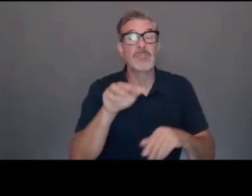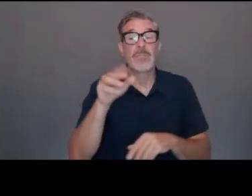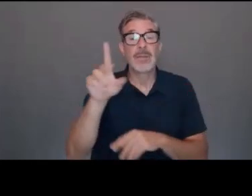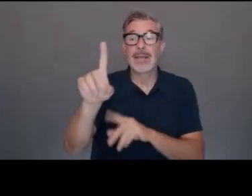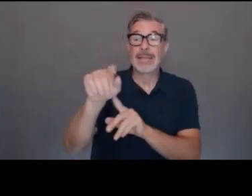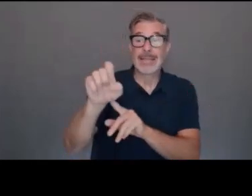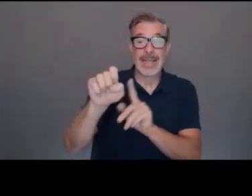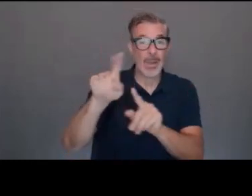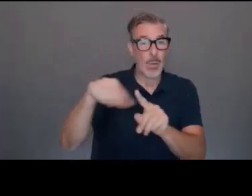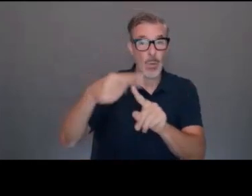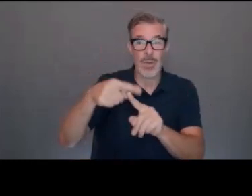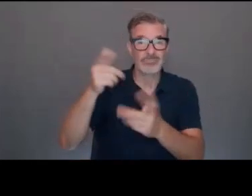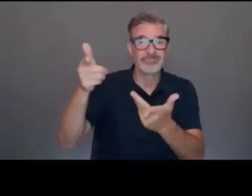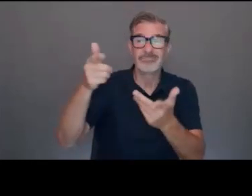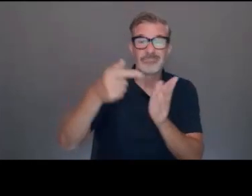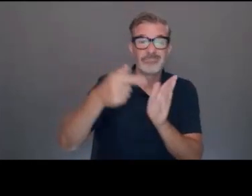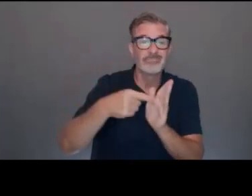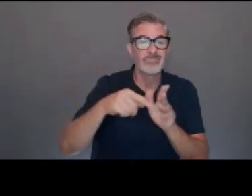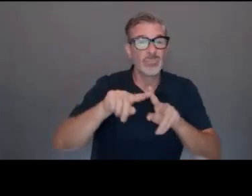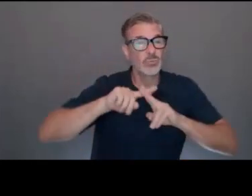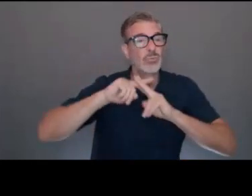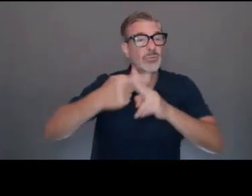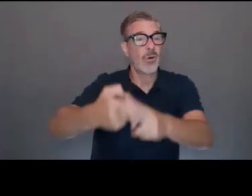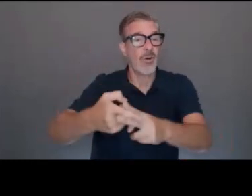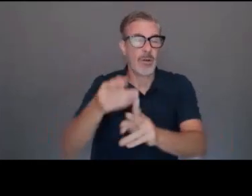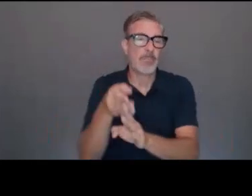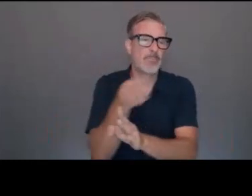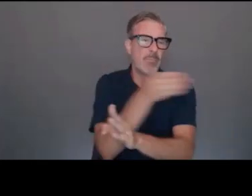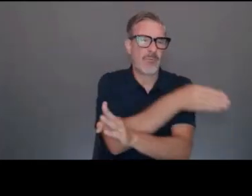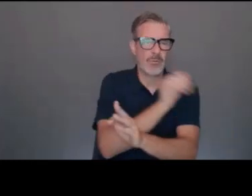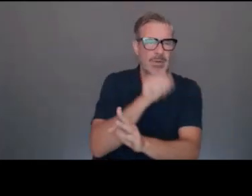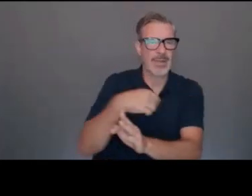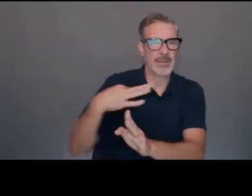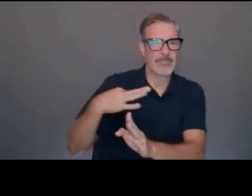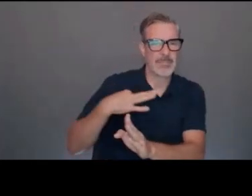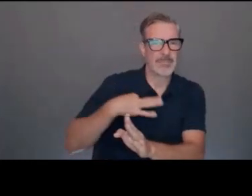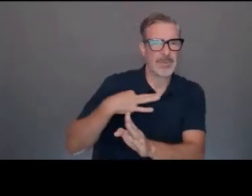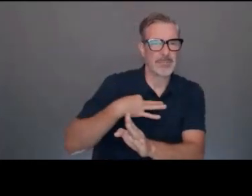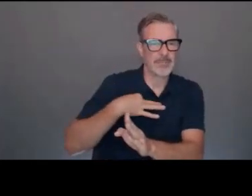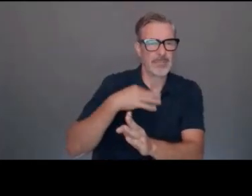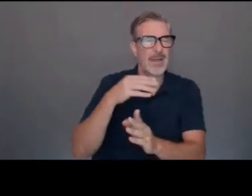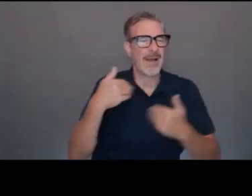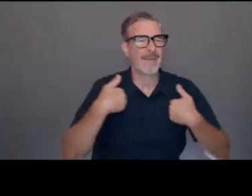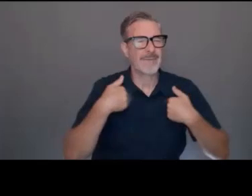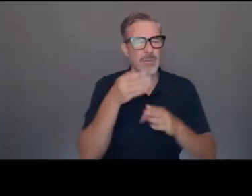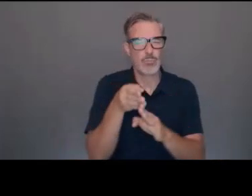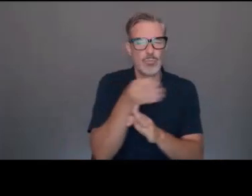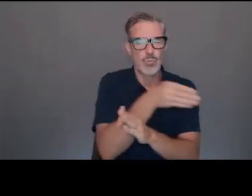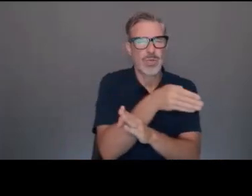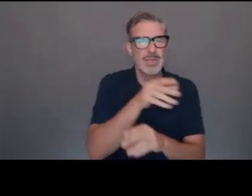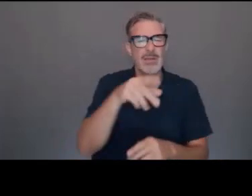Pre-tour activities that take place before this date can also be included in your budget for remounting existing works.